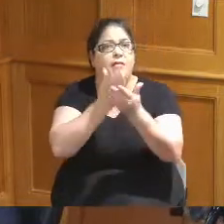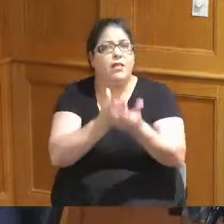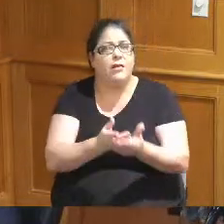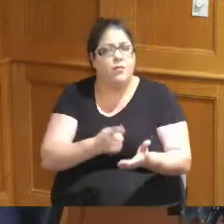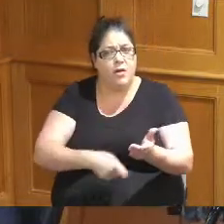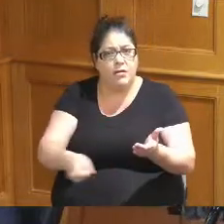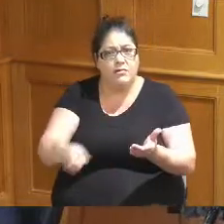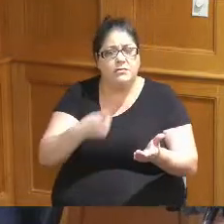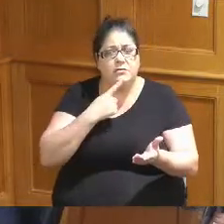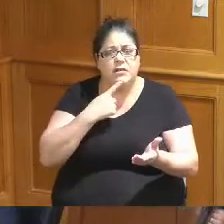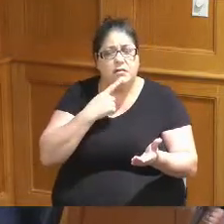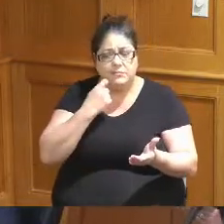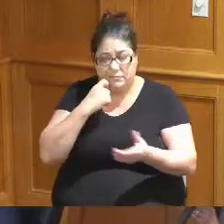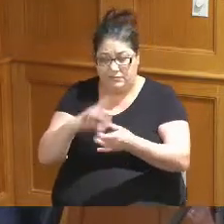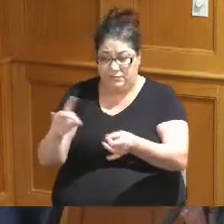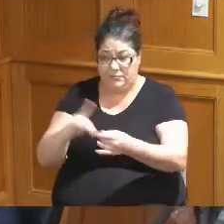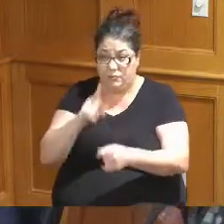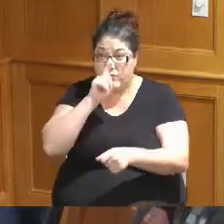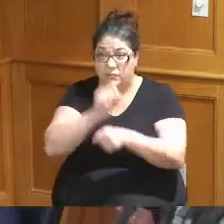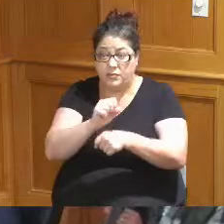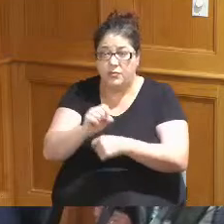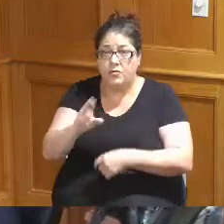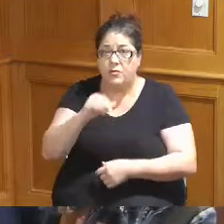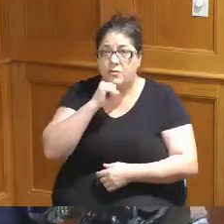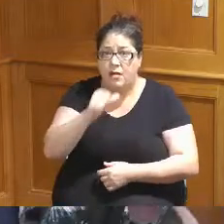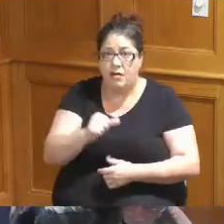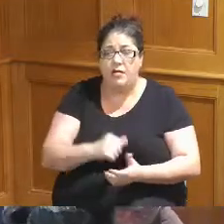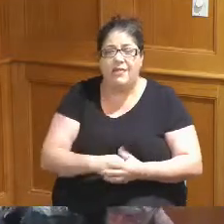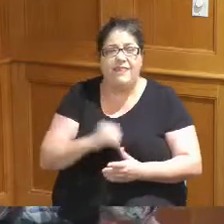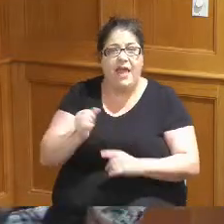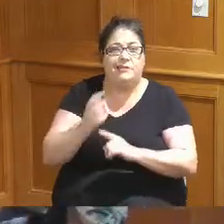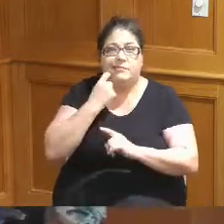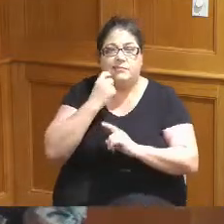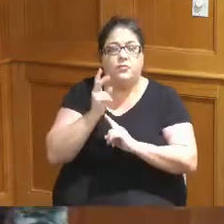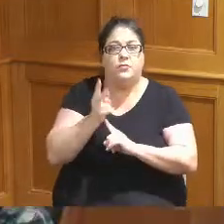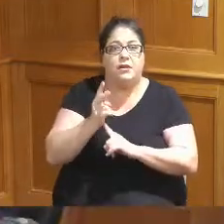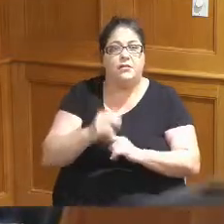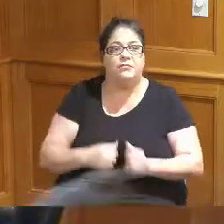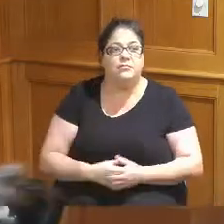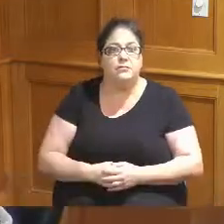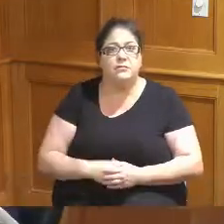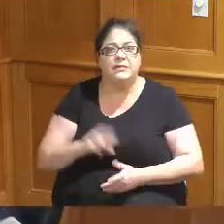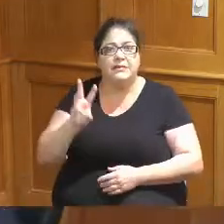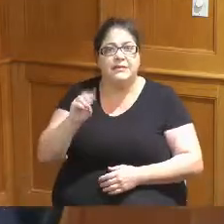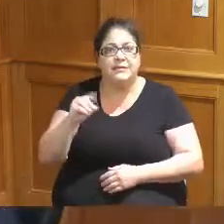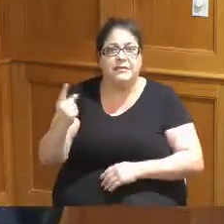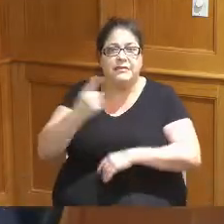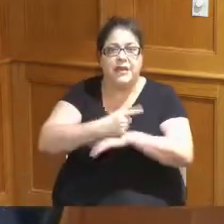at the just now the two minutes that was given it regards to the the 60 days and the